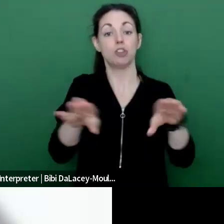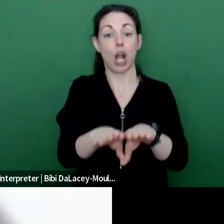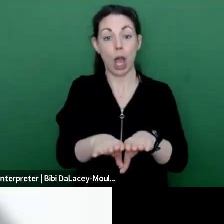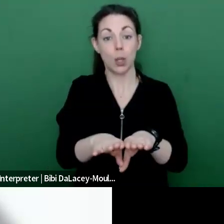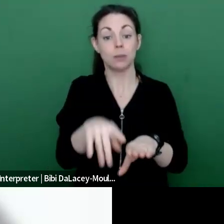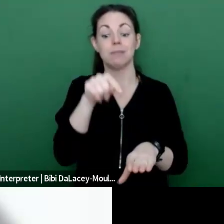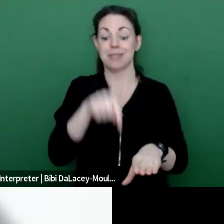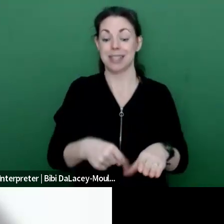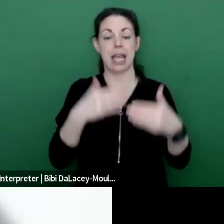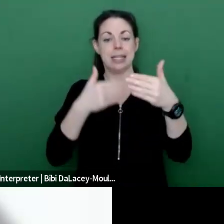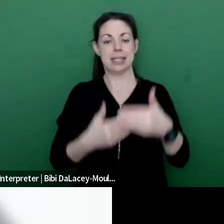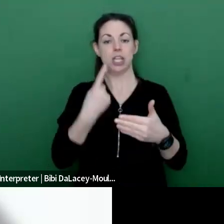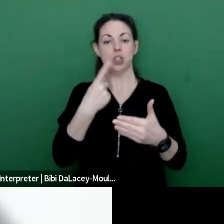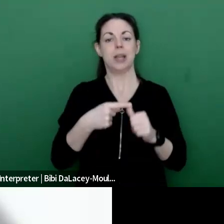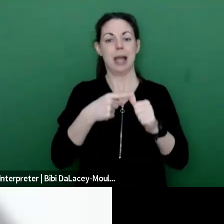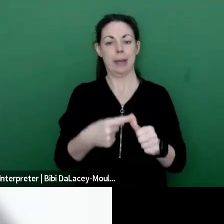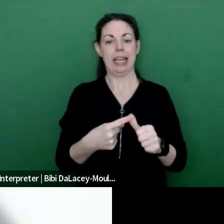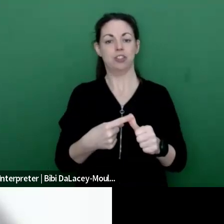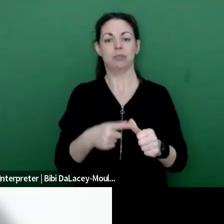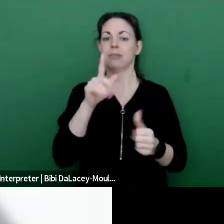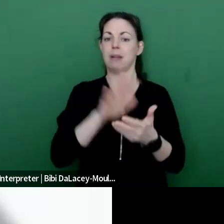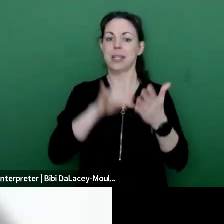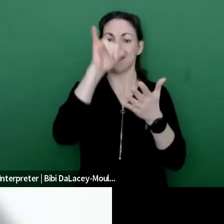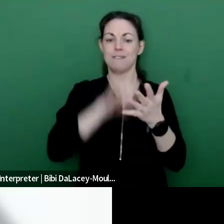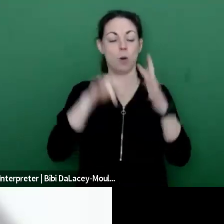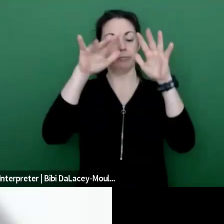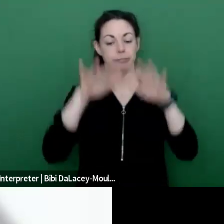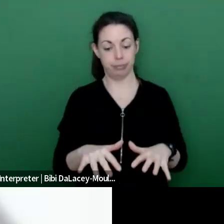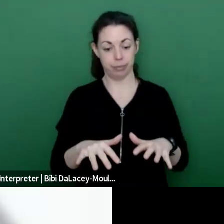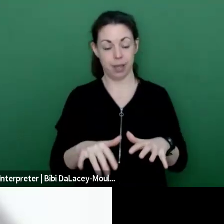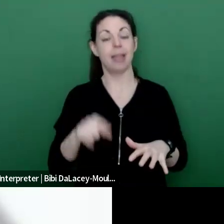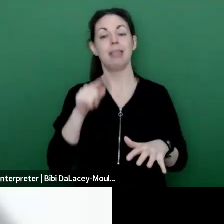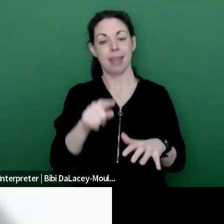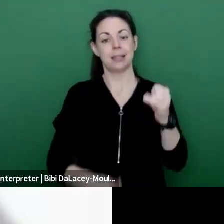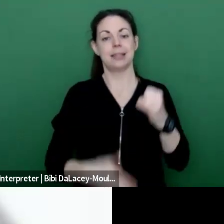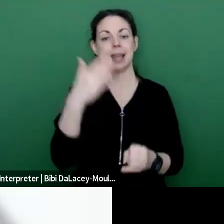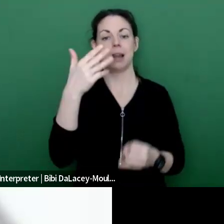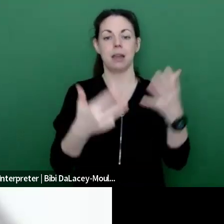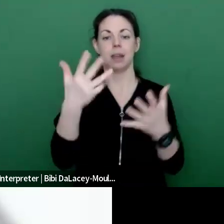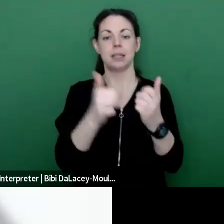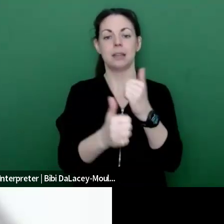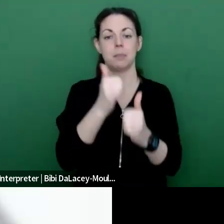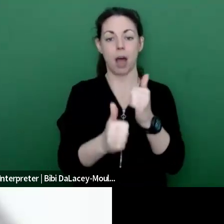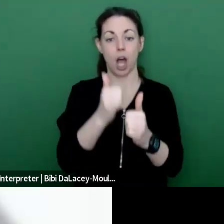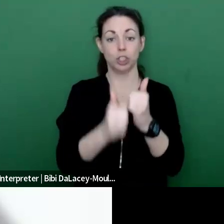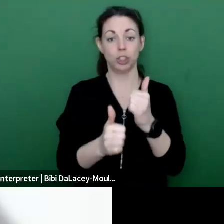which is an application form. So if you complete that by 19th of March, then all the successful applicants will be invited